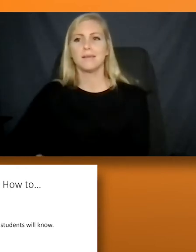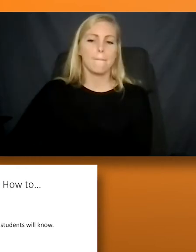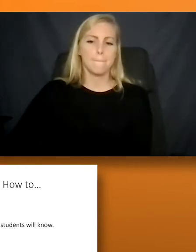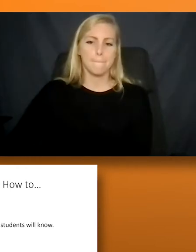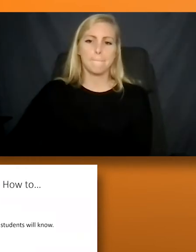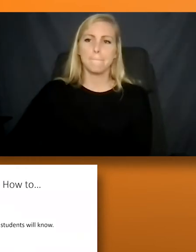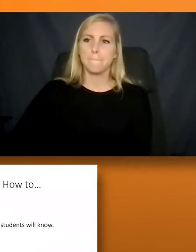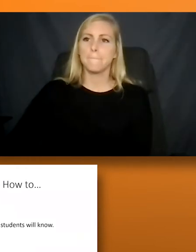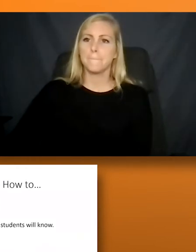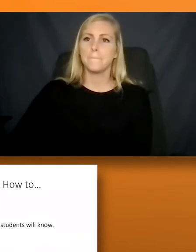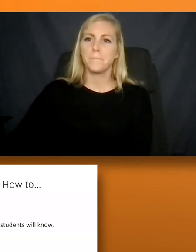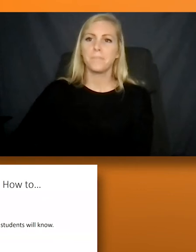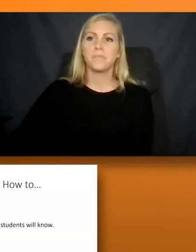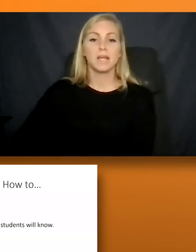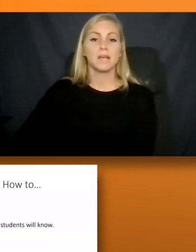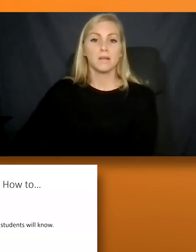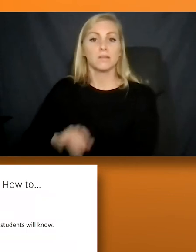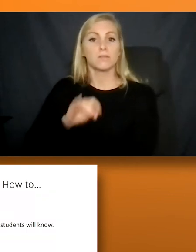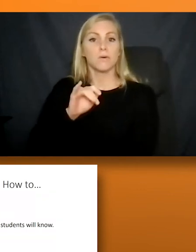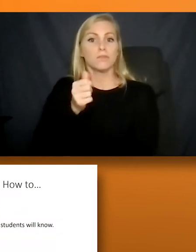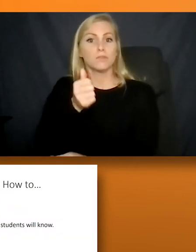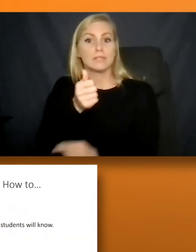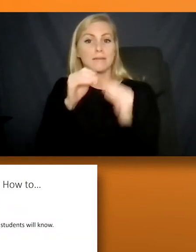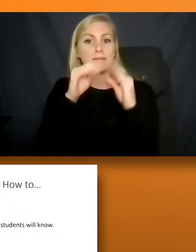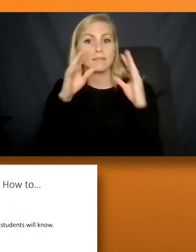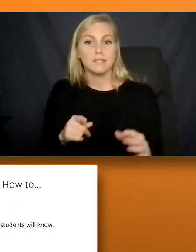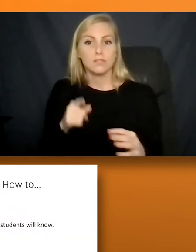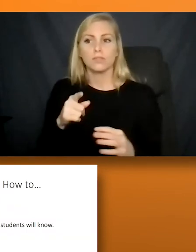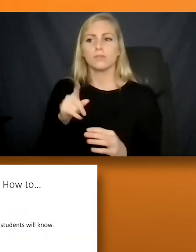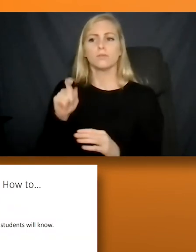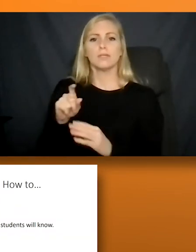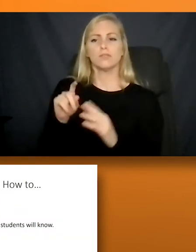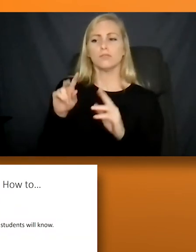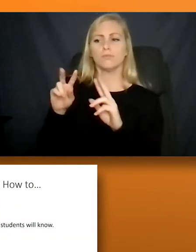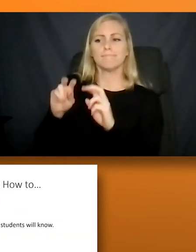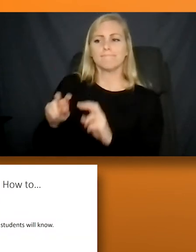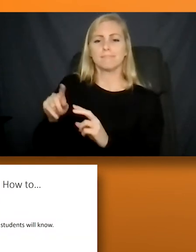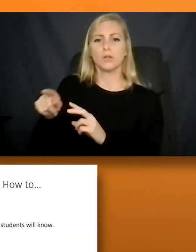So as a teacher, you need to look at what they need to be reading and list the words that you think are important,